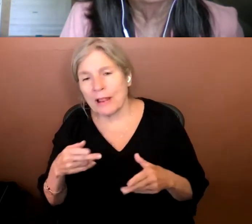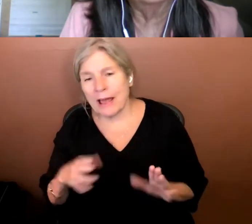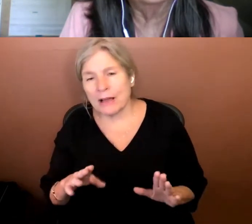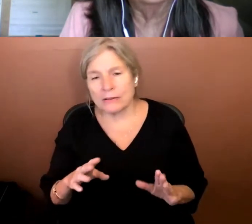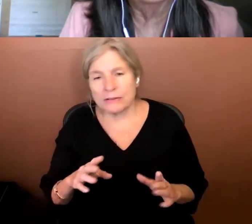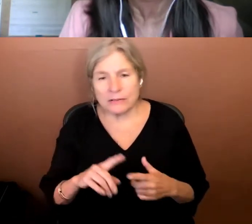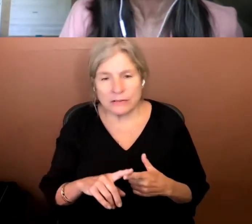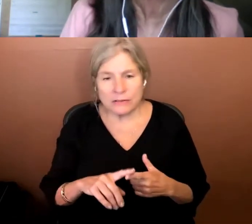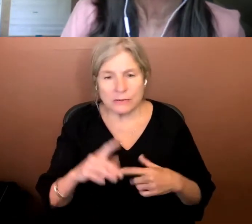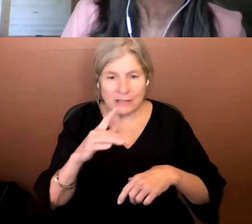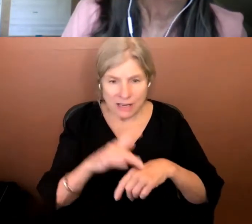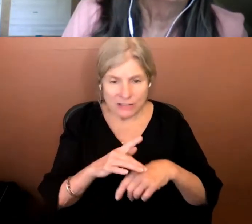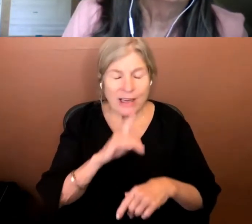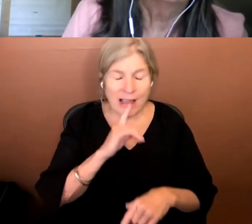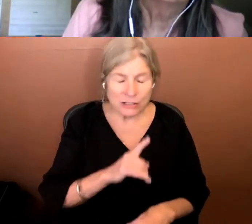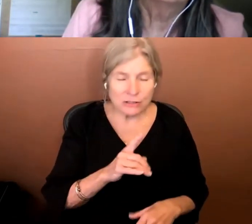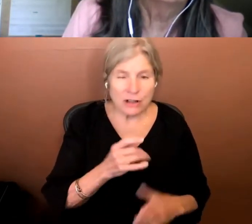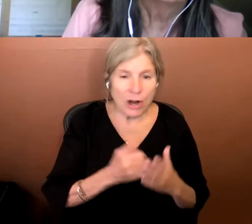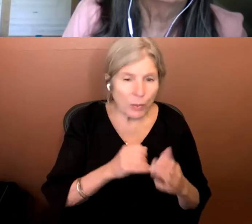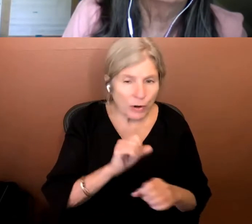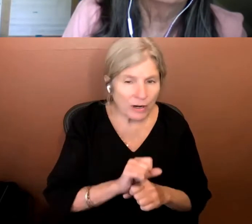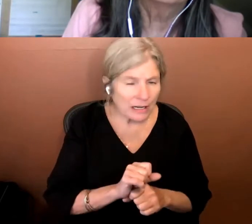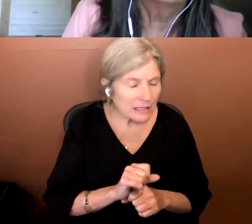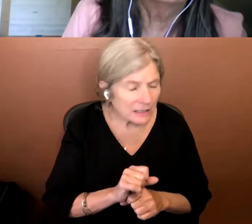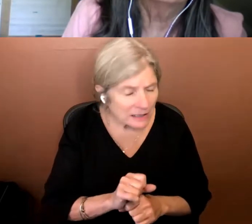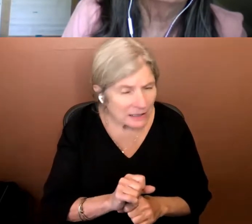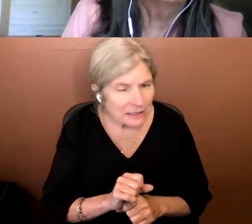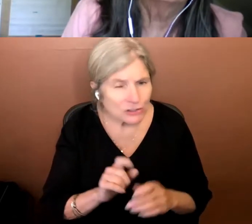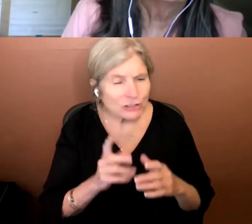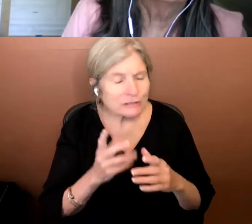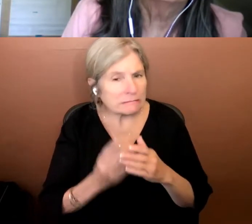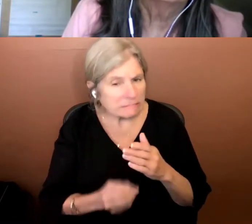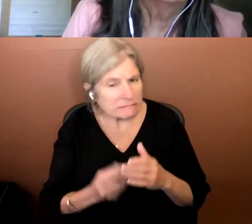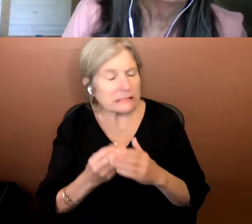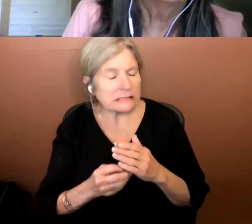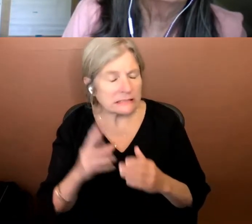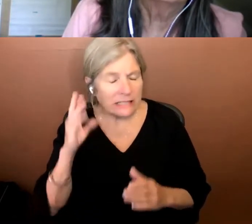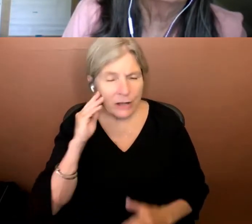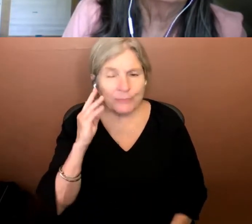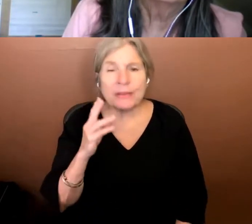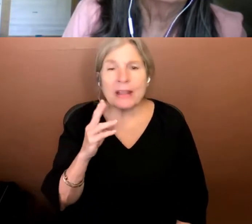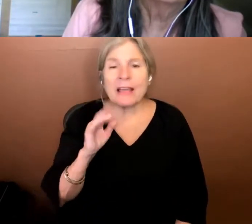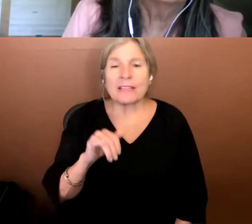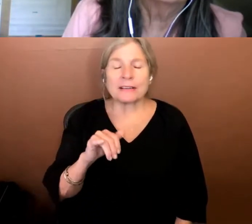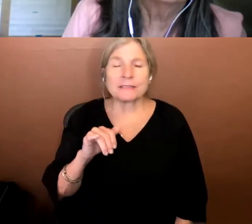work themselves. As Nick says, this panel is going